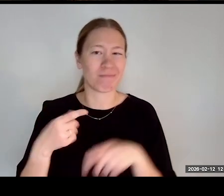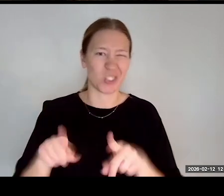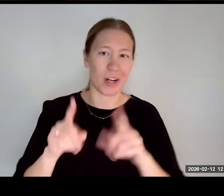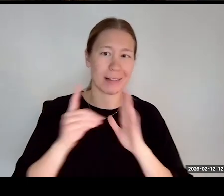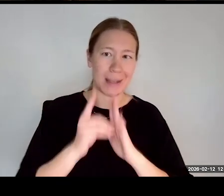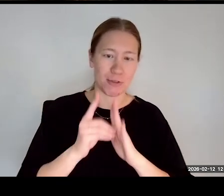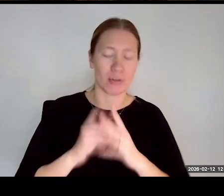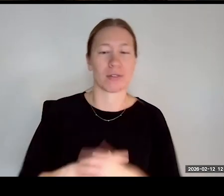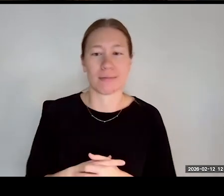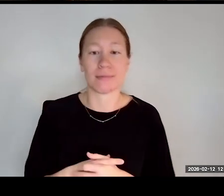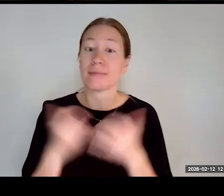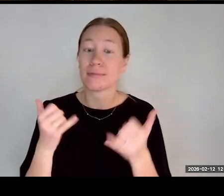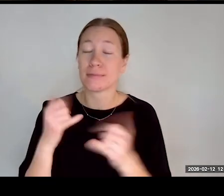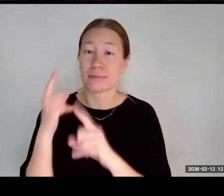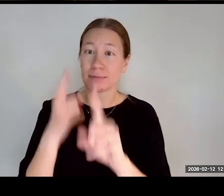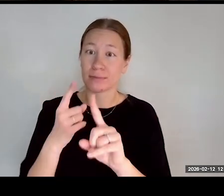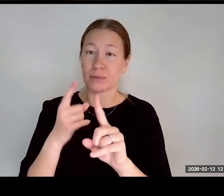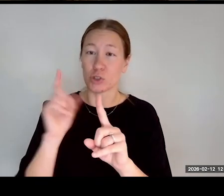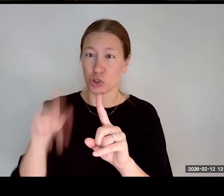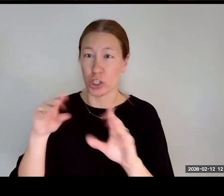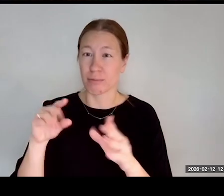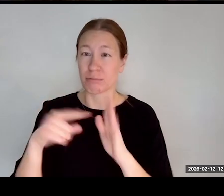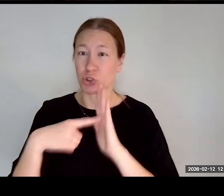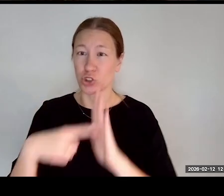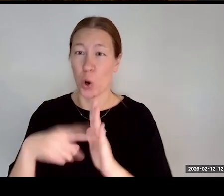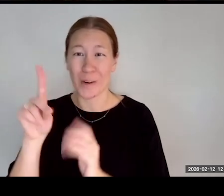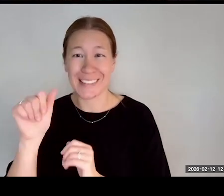are intended to present tabular data. This means structured information